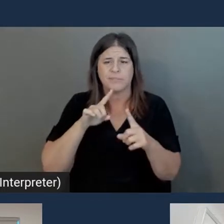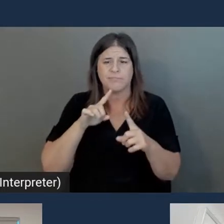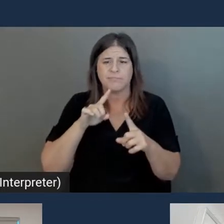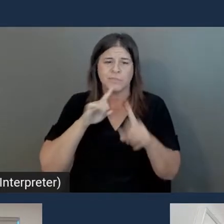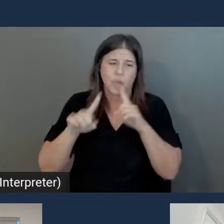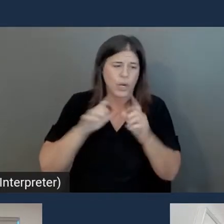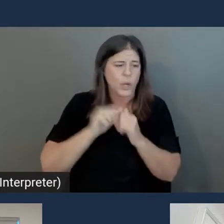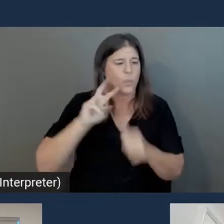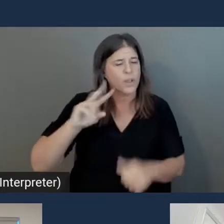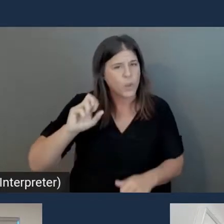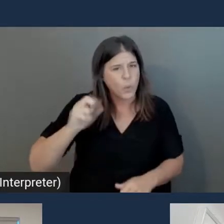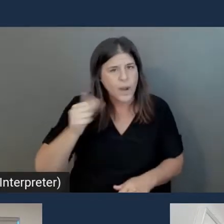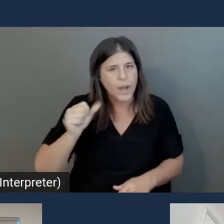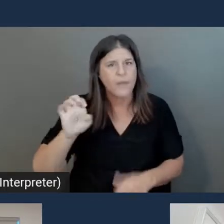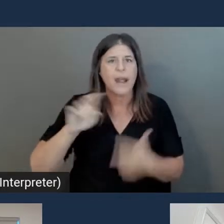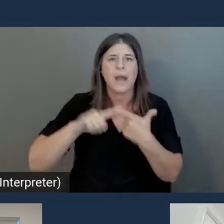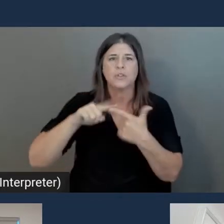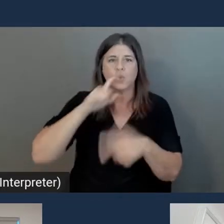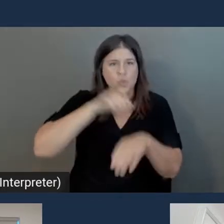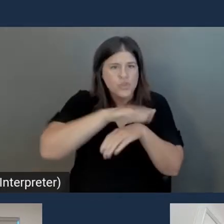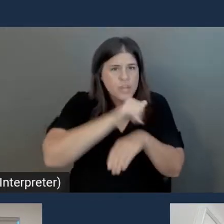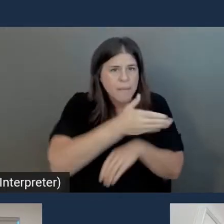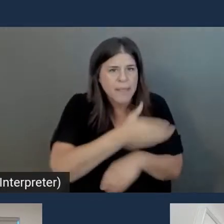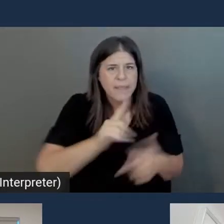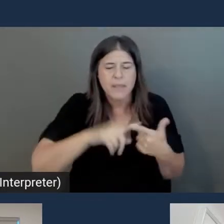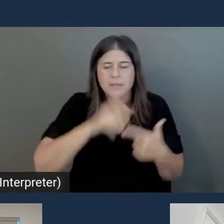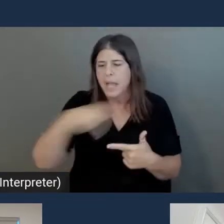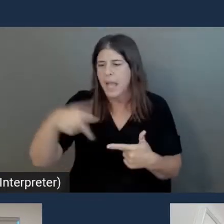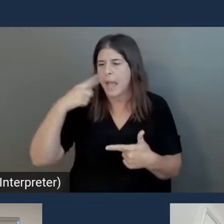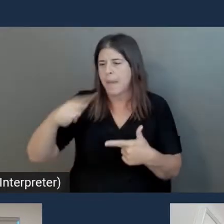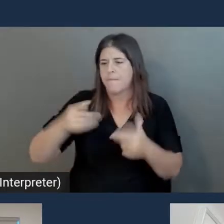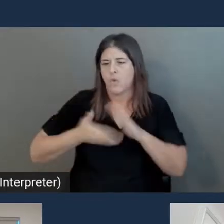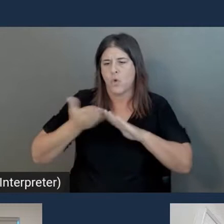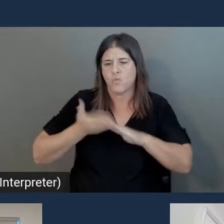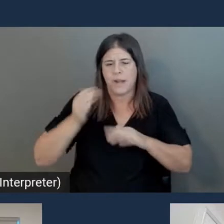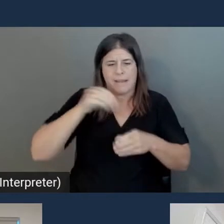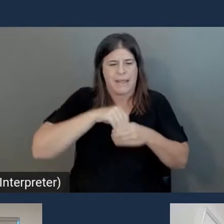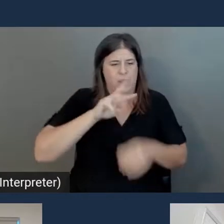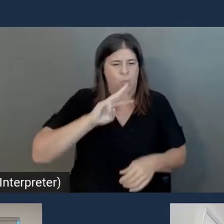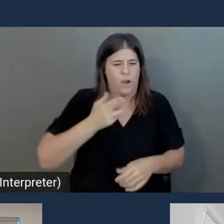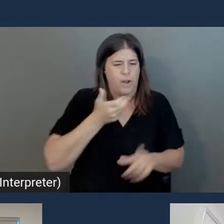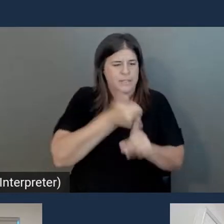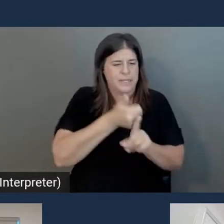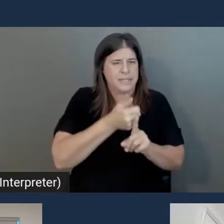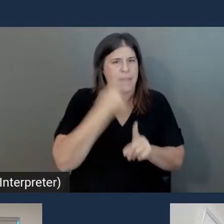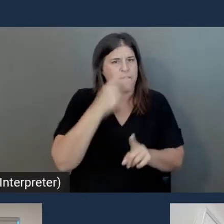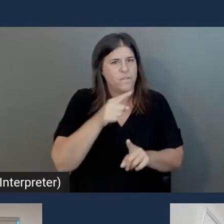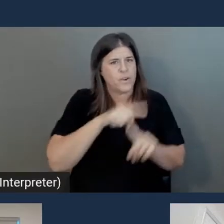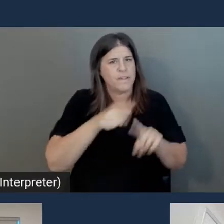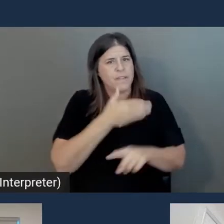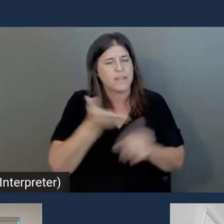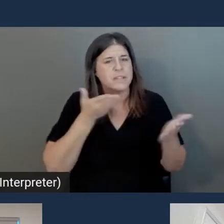that are shipping things. Application software, running in those warehouse to deal with applications and services running,